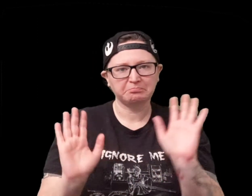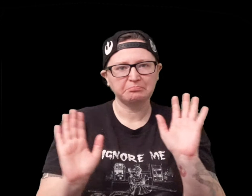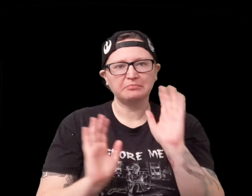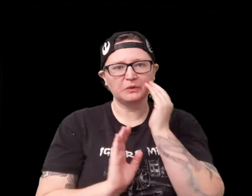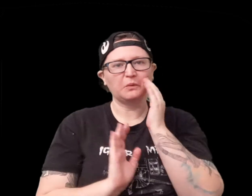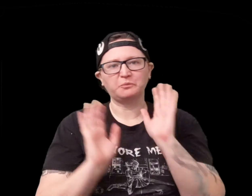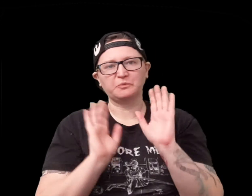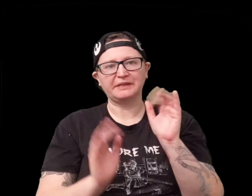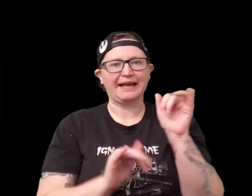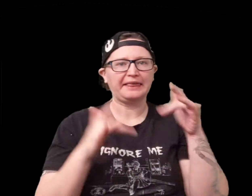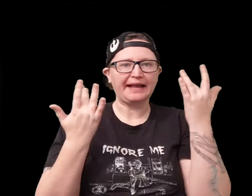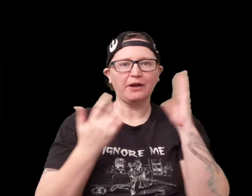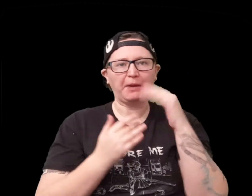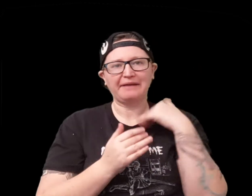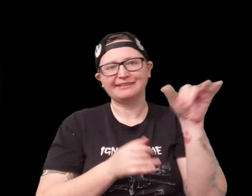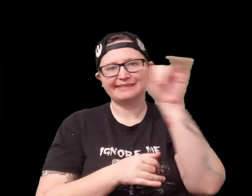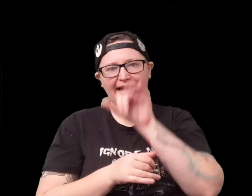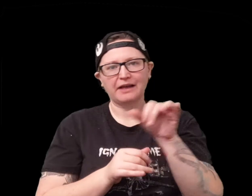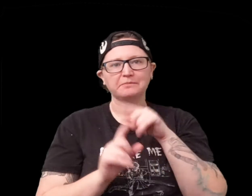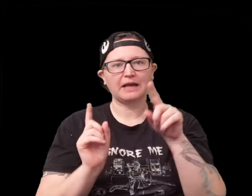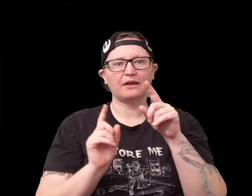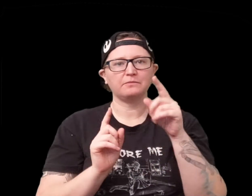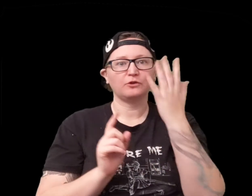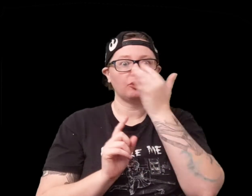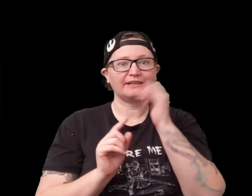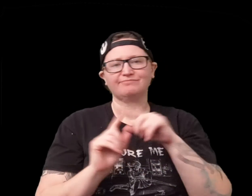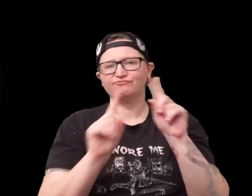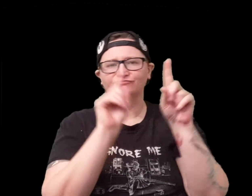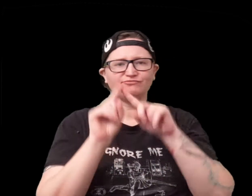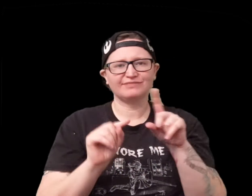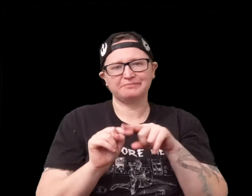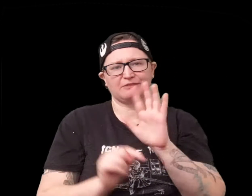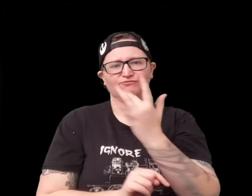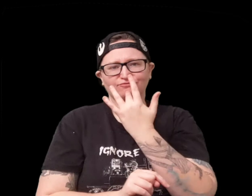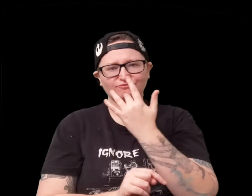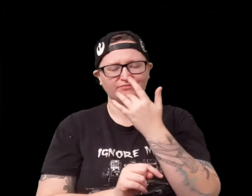mechanics and everything um you know whether it's light or you know standard but things can look